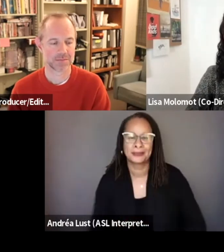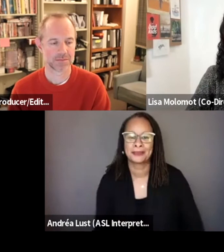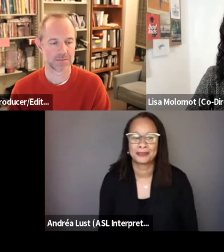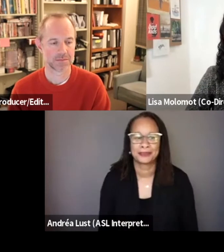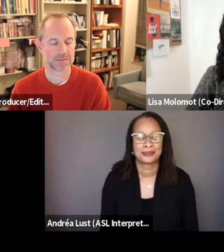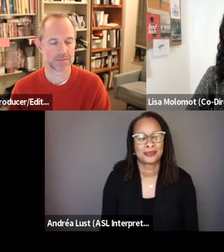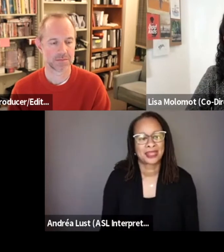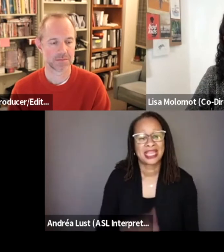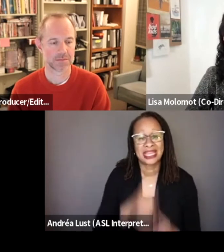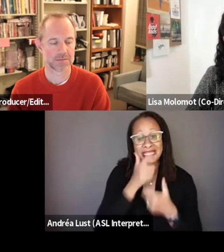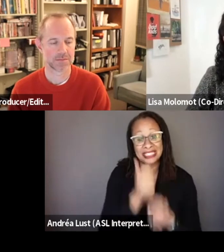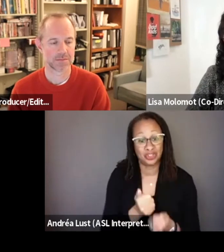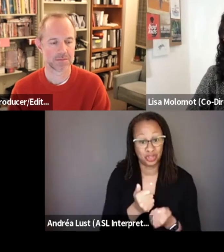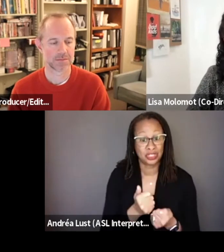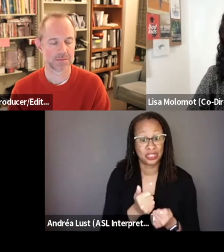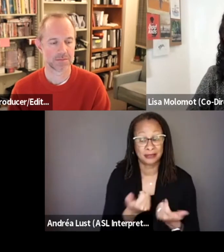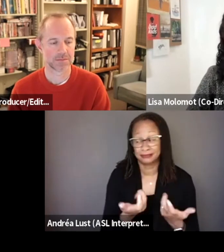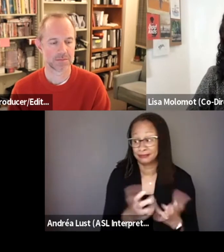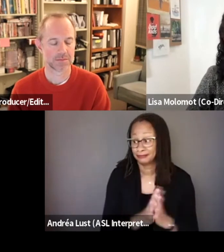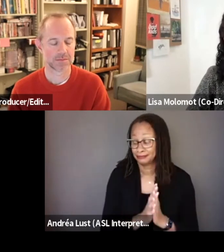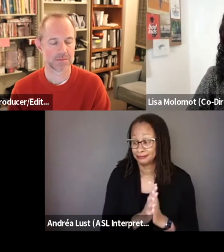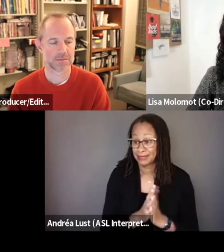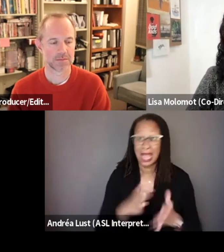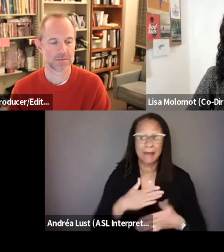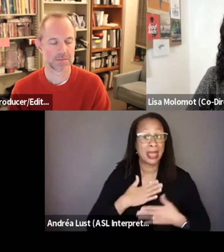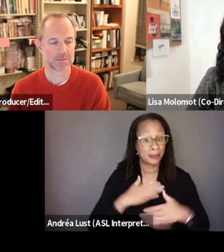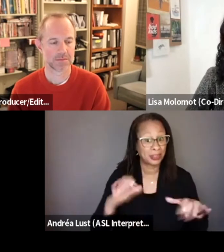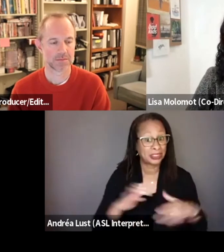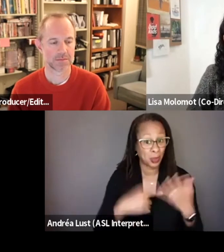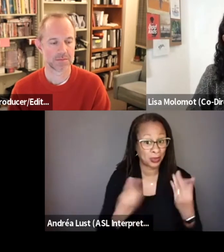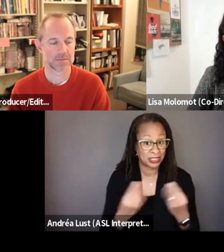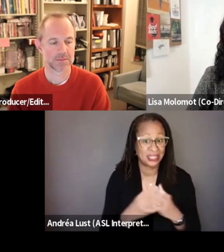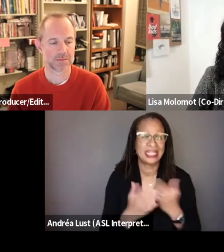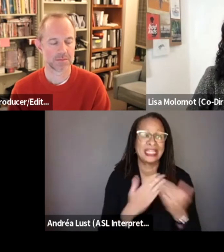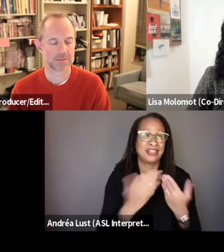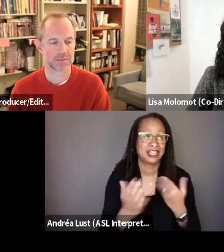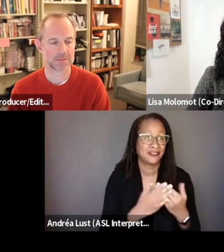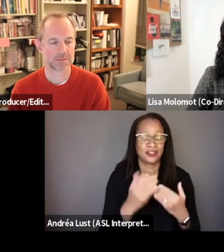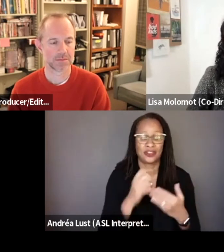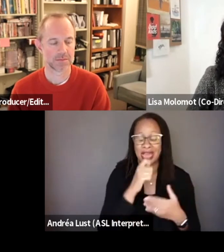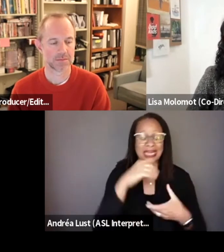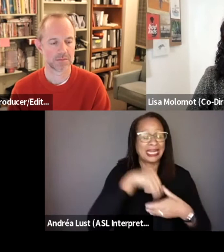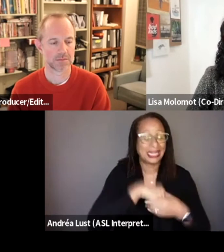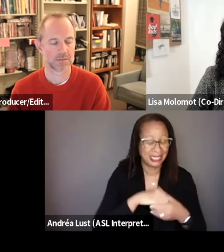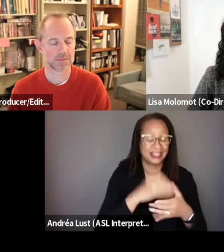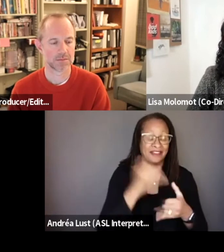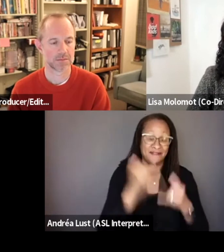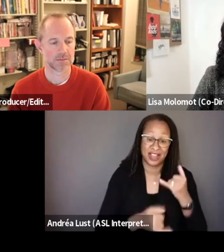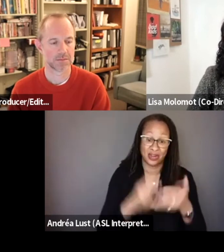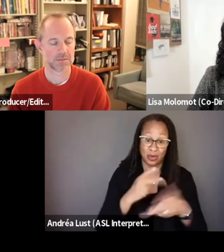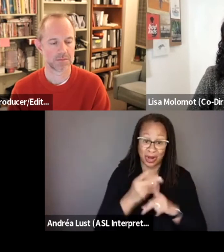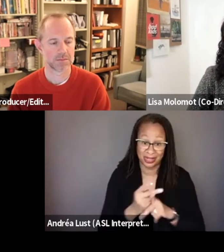I'm glad we filmed the things we filmed, even if they didn't make it into the film, because I felt like it was a really interesting life experience,